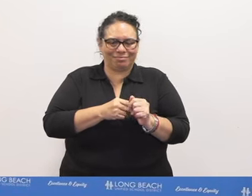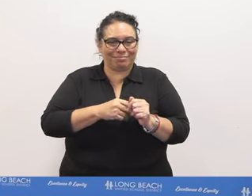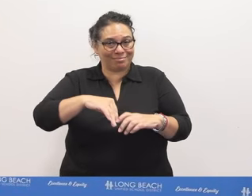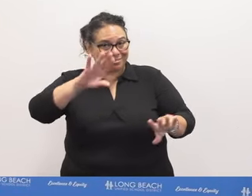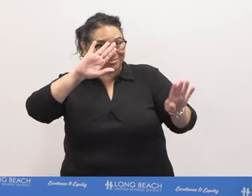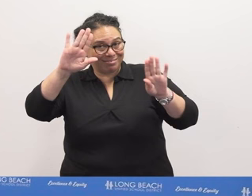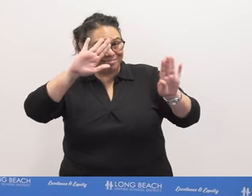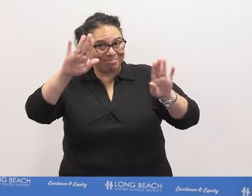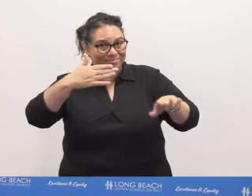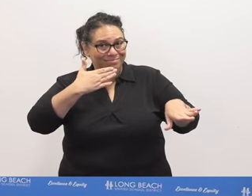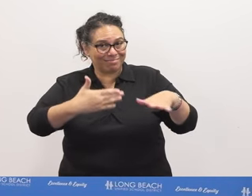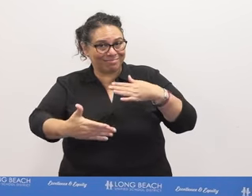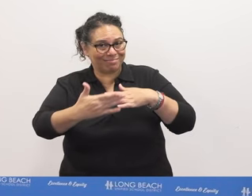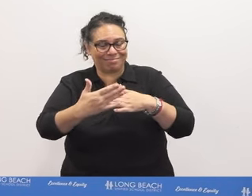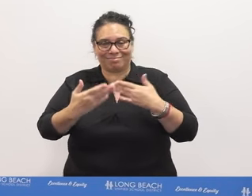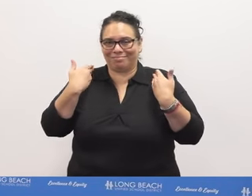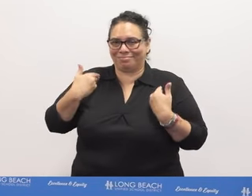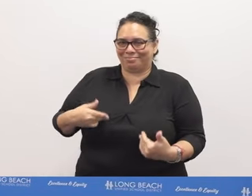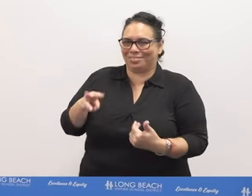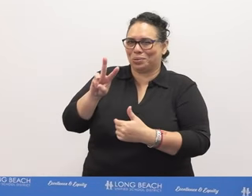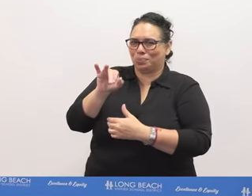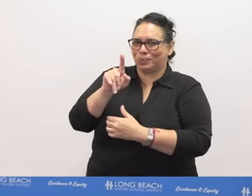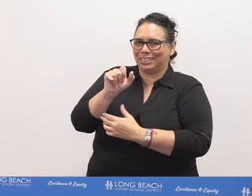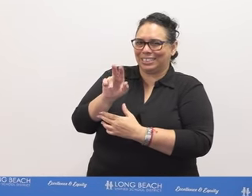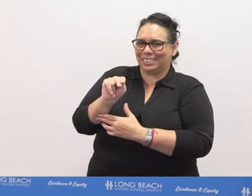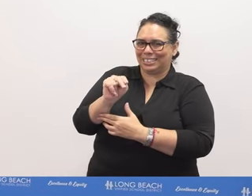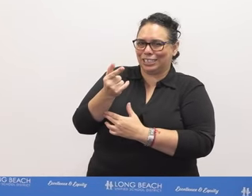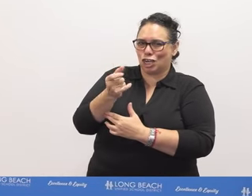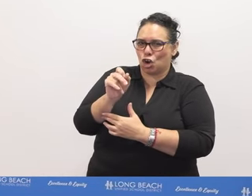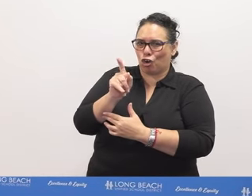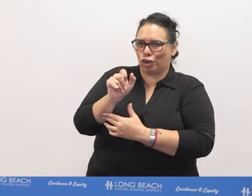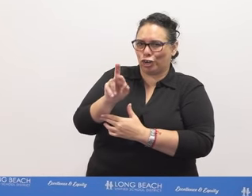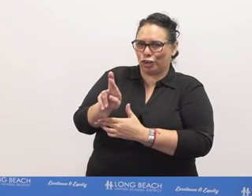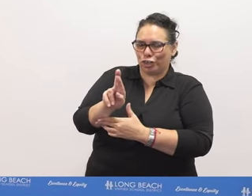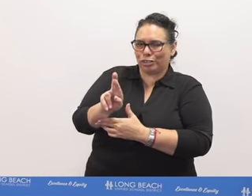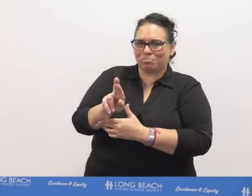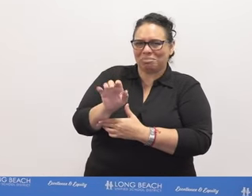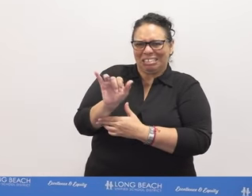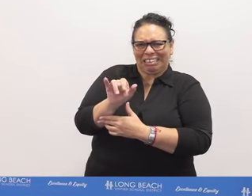My name is Winston Gardner. As he said, football was great.